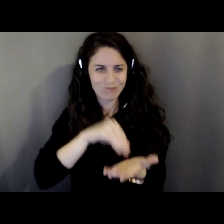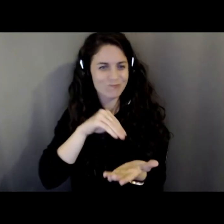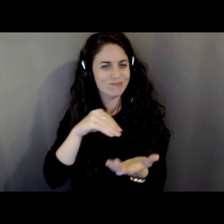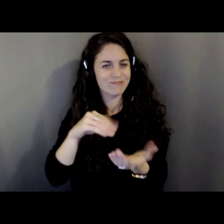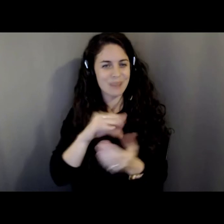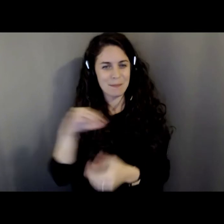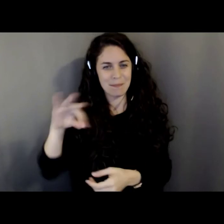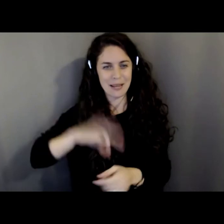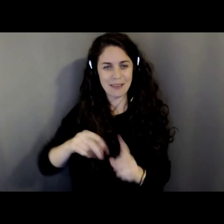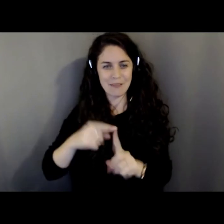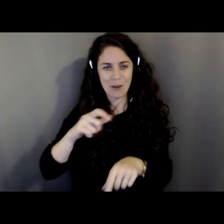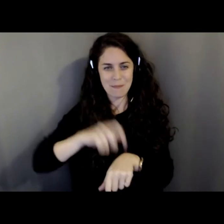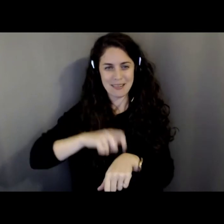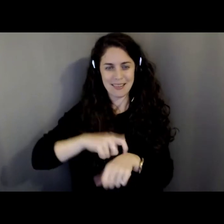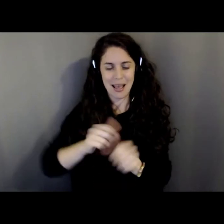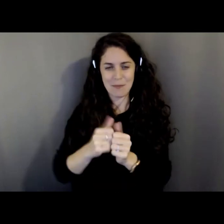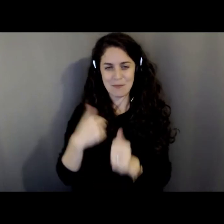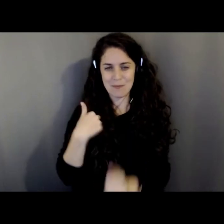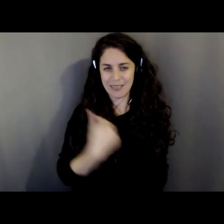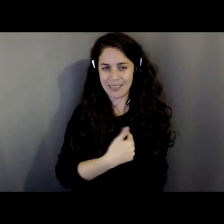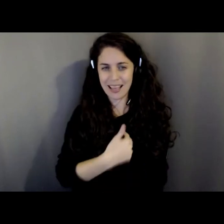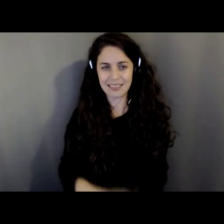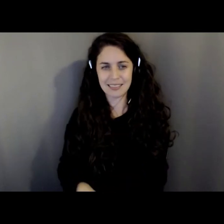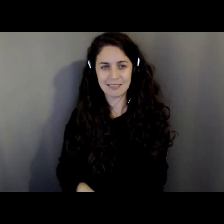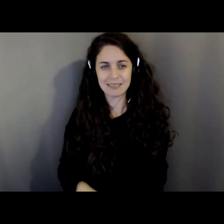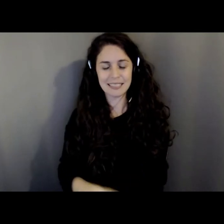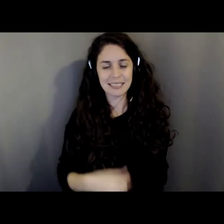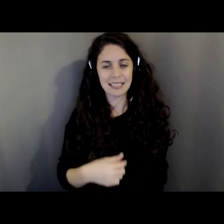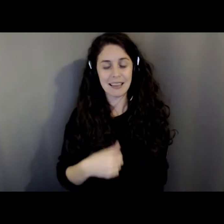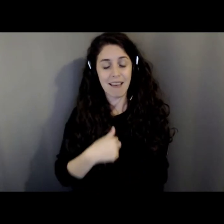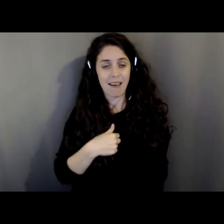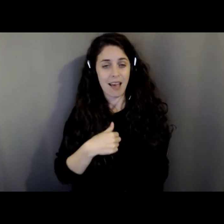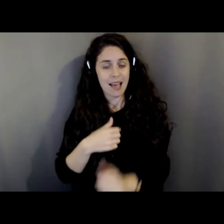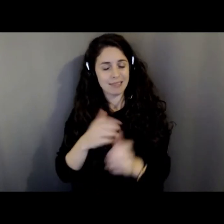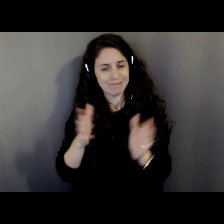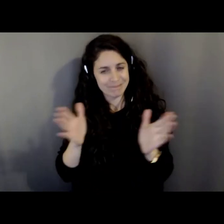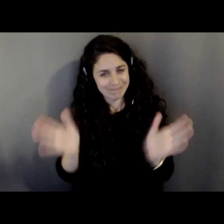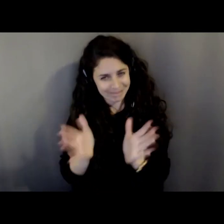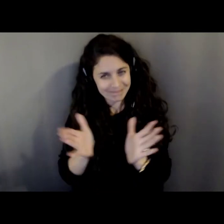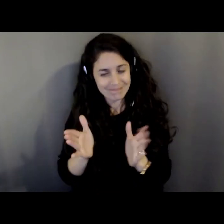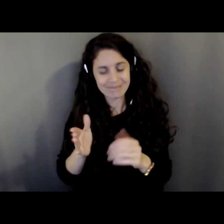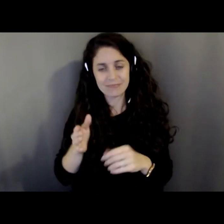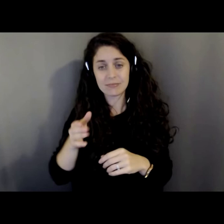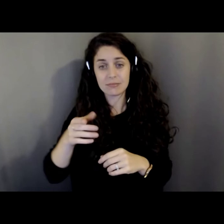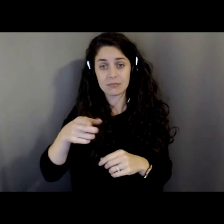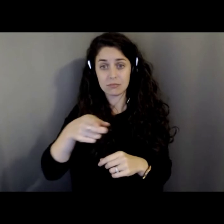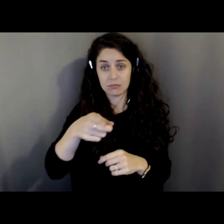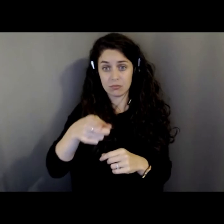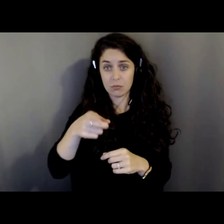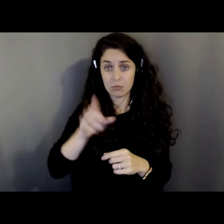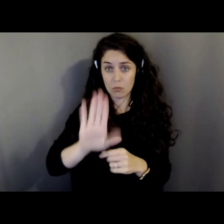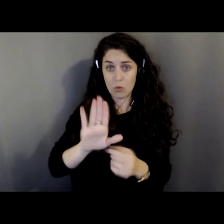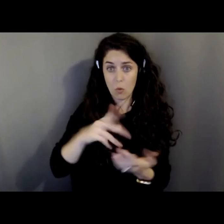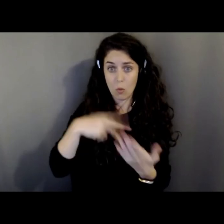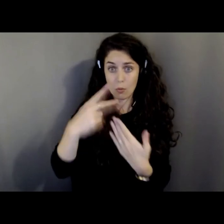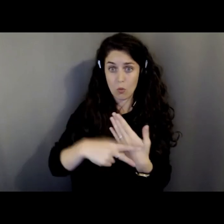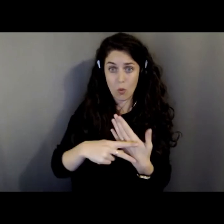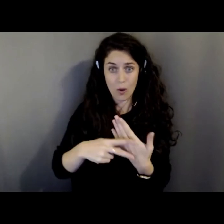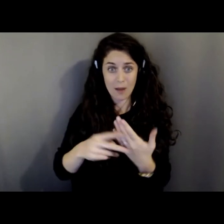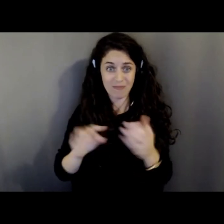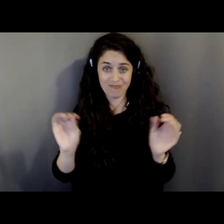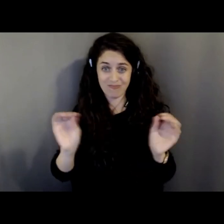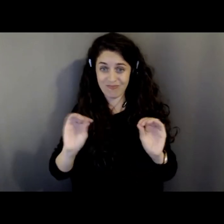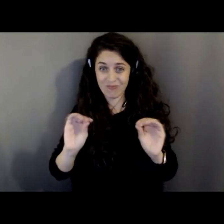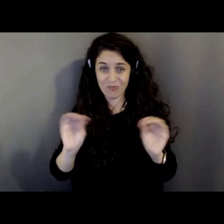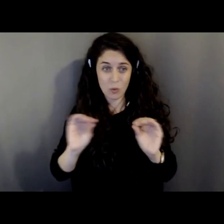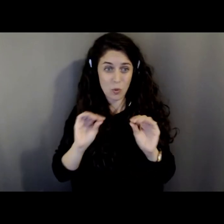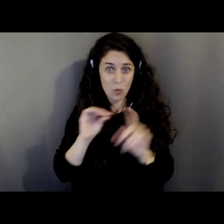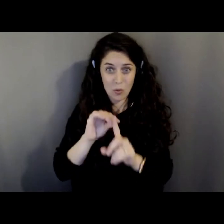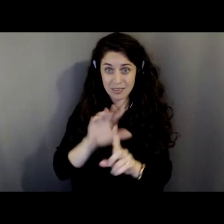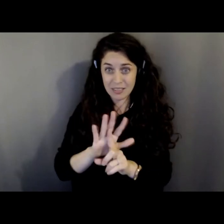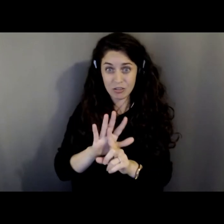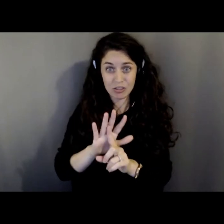time with us. I would strongly encourage, if your program does not have an orientation specifically